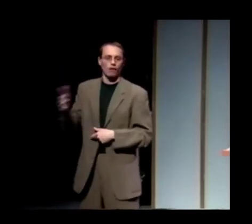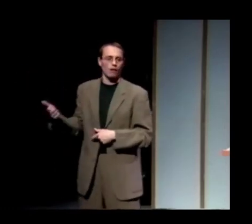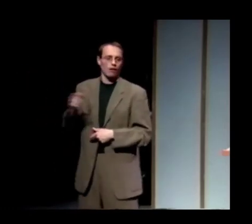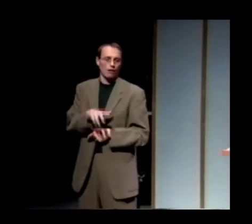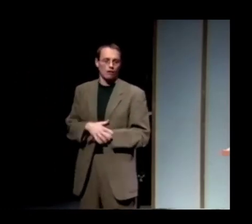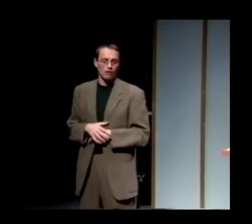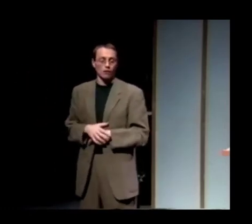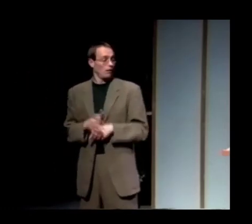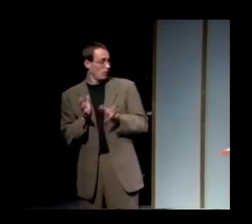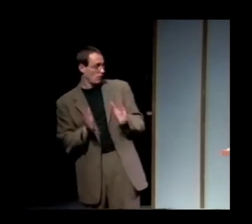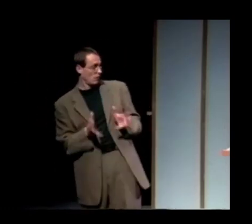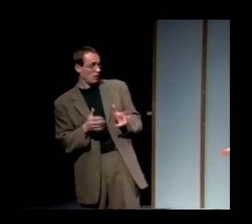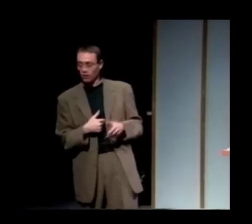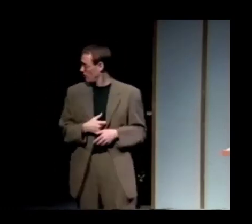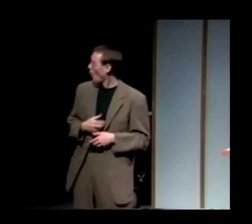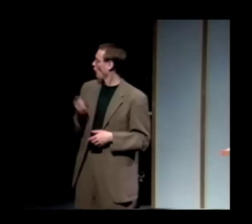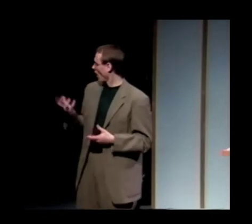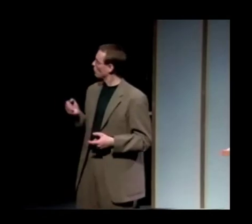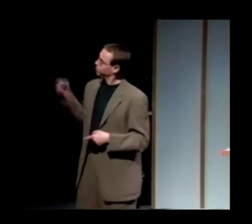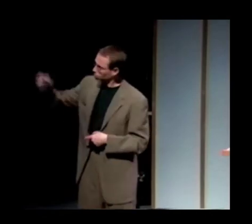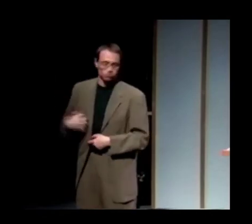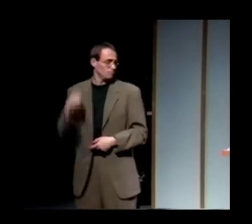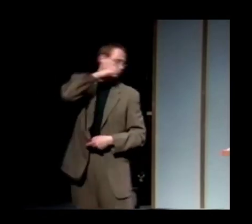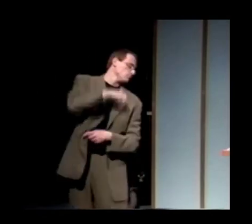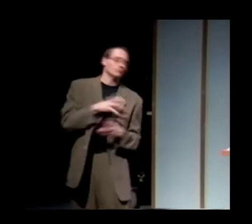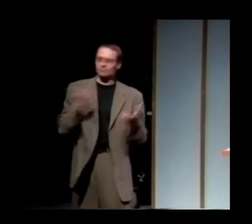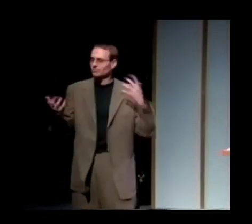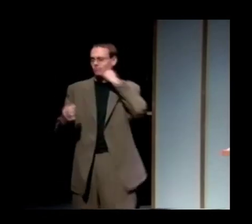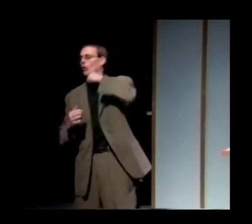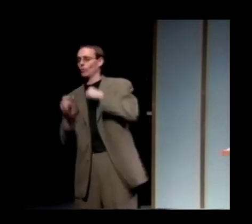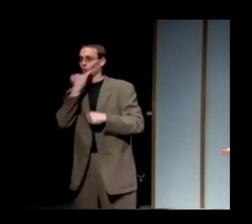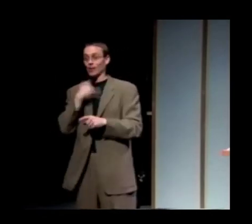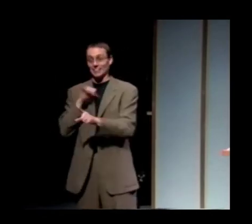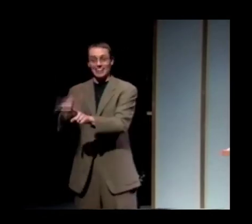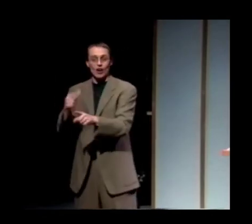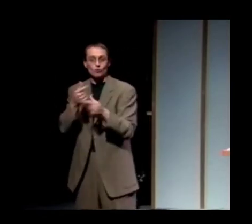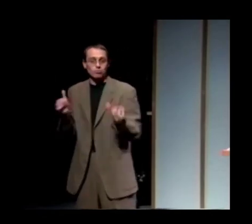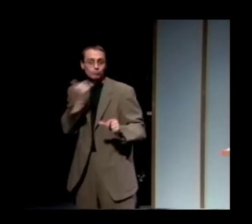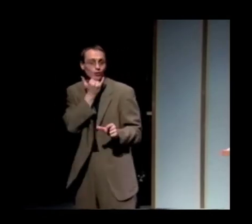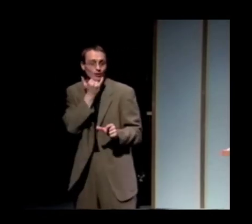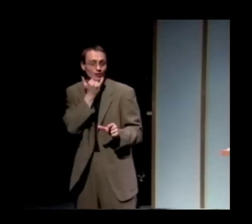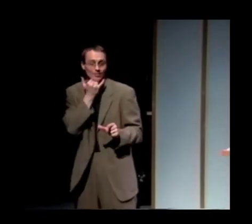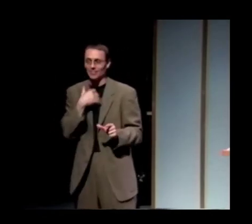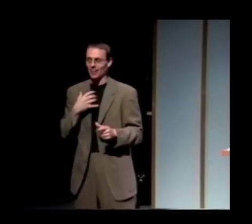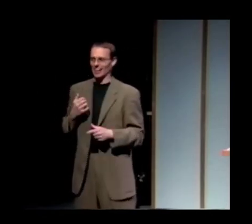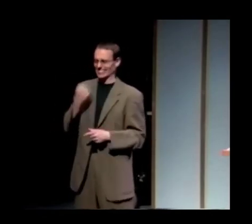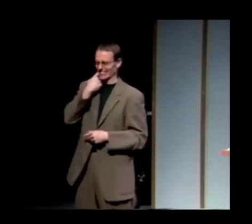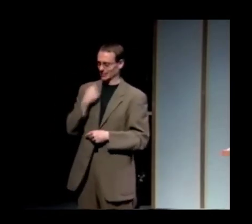OF COURSE, "THE BATTLESHIP POTEMKIN" DIDN'T REALLY HAVE EDITING FOR DIALOGUE BECAUSE IT DIDN'T REALLY HAVE DIALOGUE.